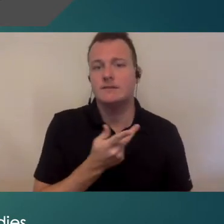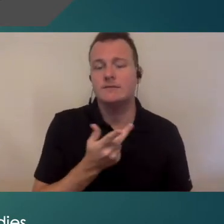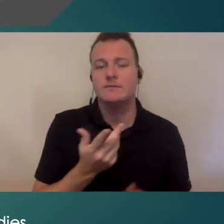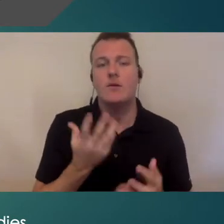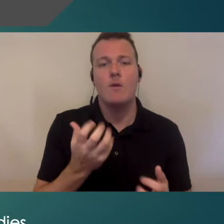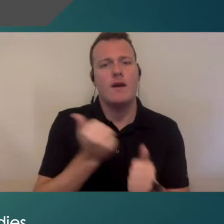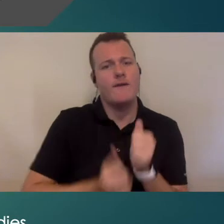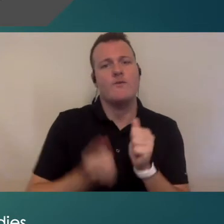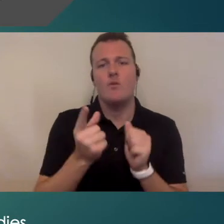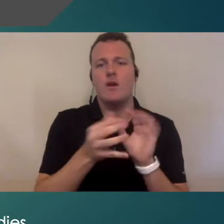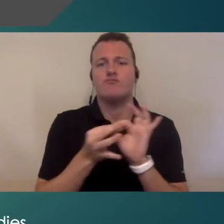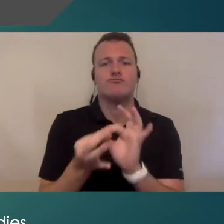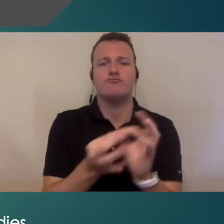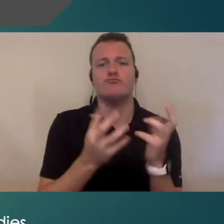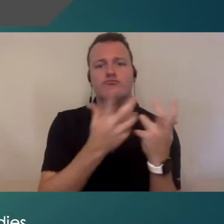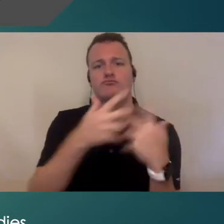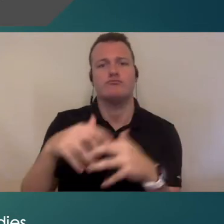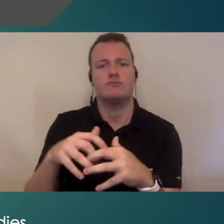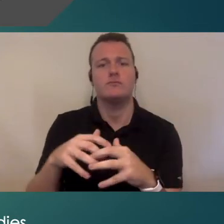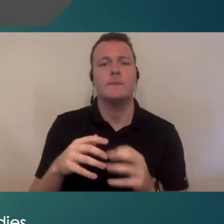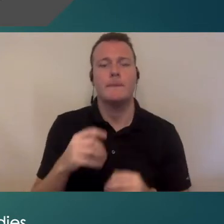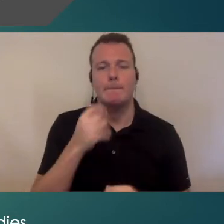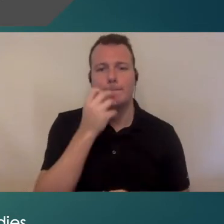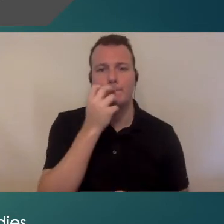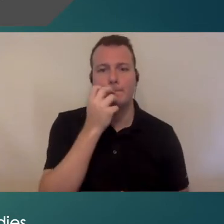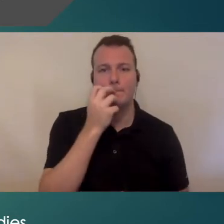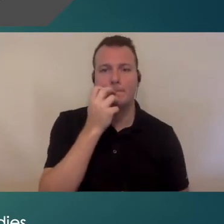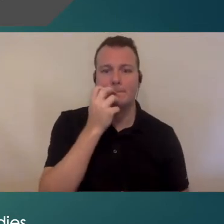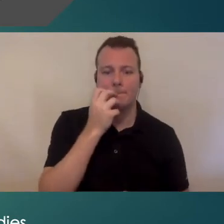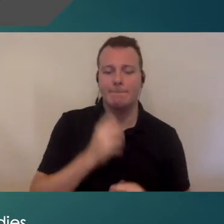you want everybody to be as best as they can and to make it worthwhile for you